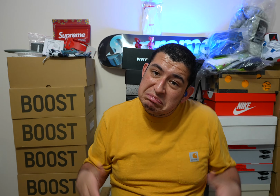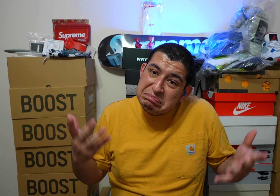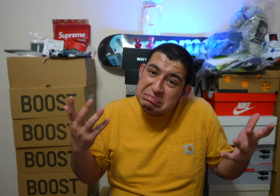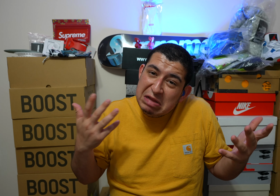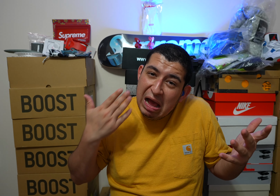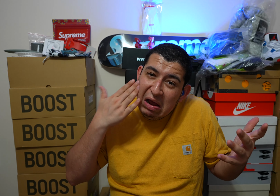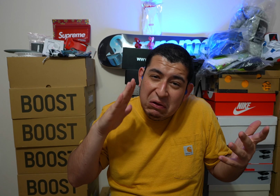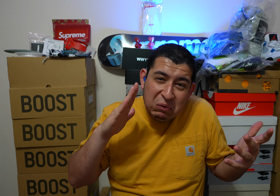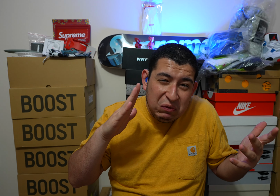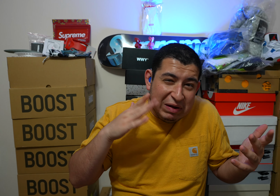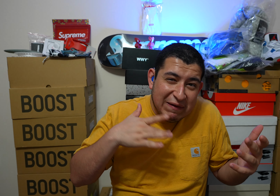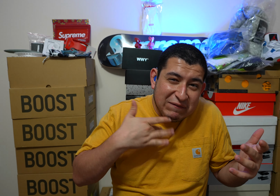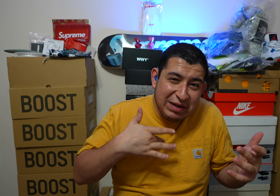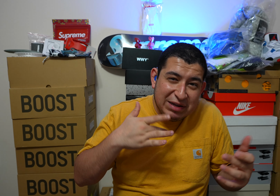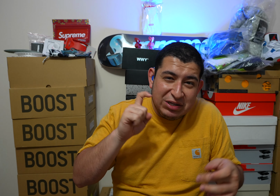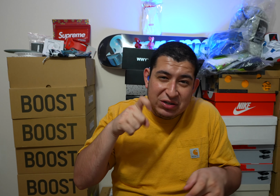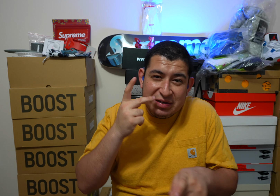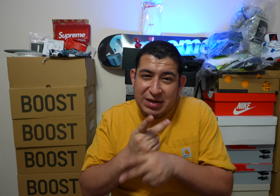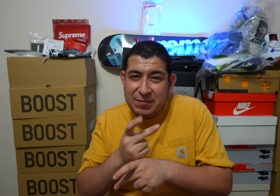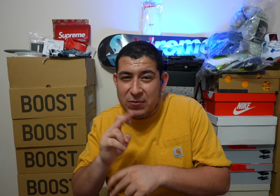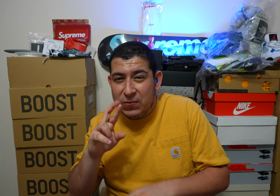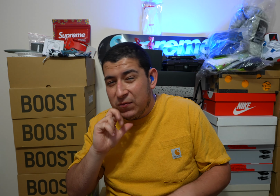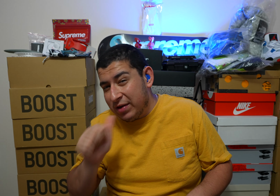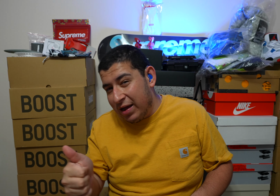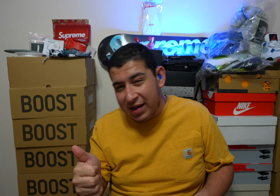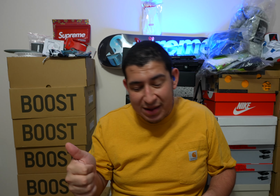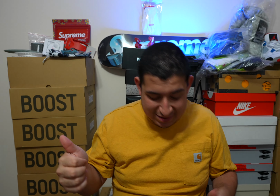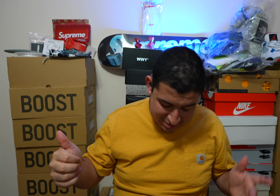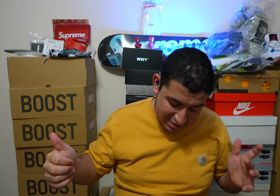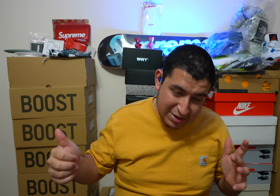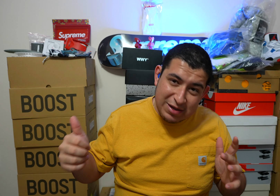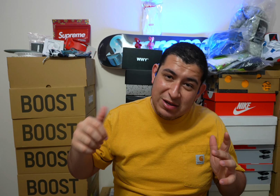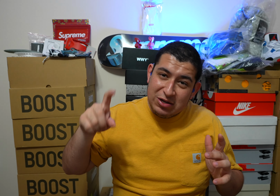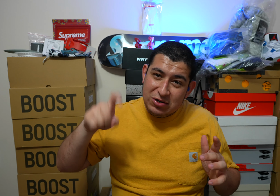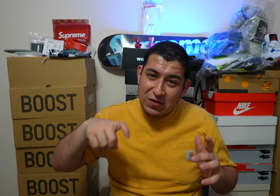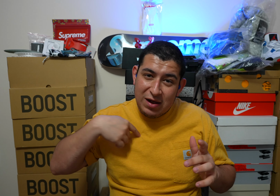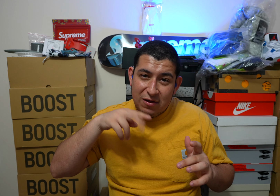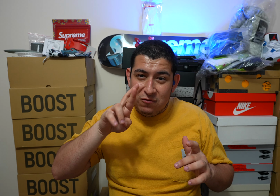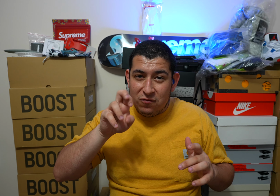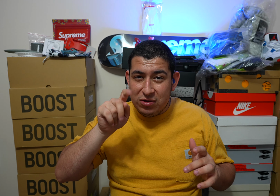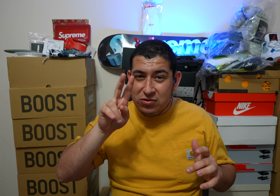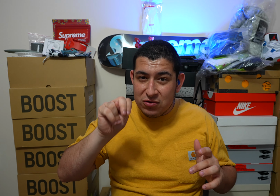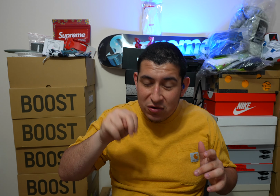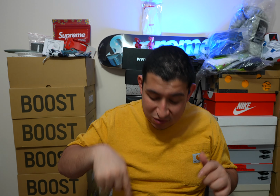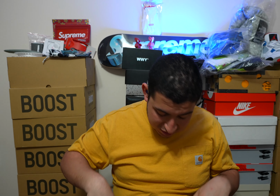I am thinking to keep it or return.